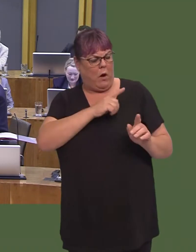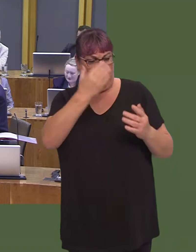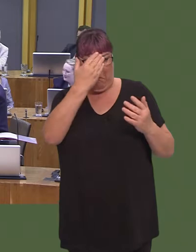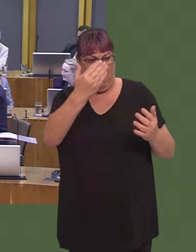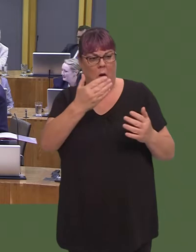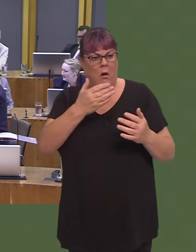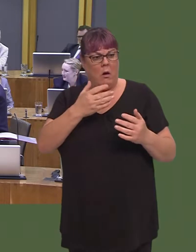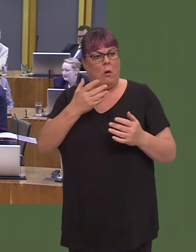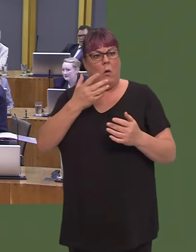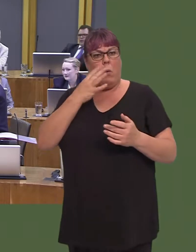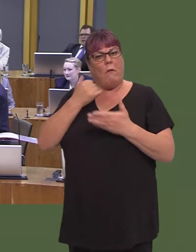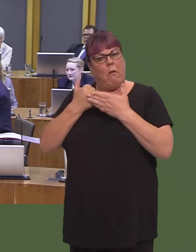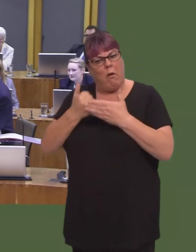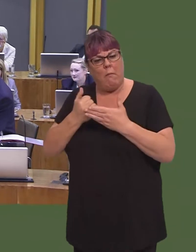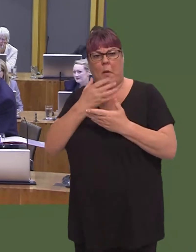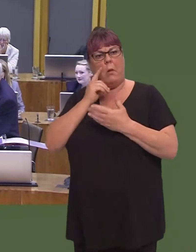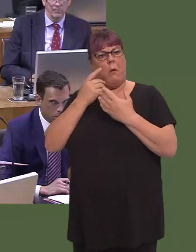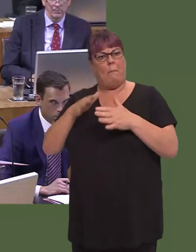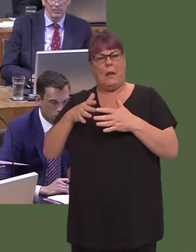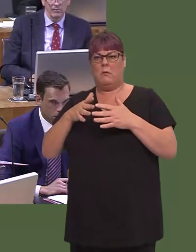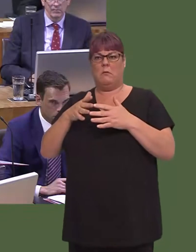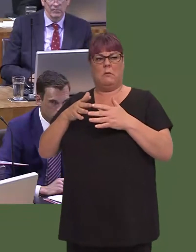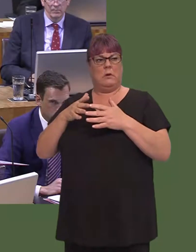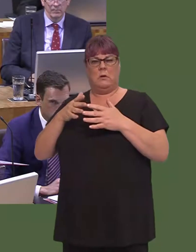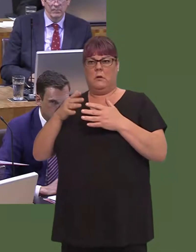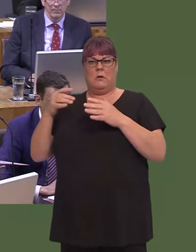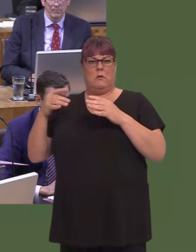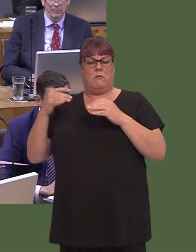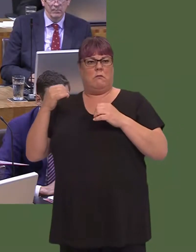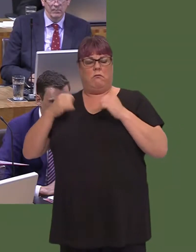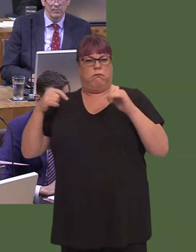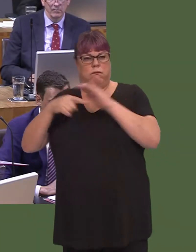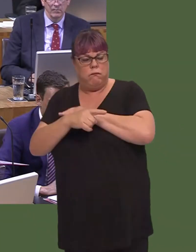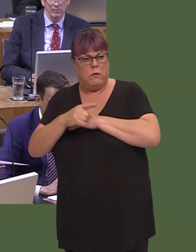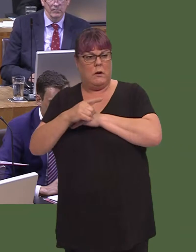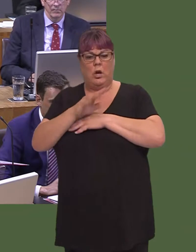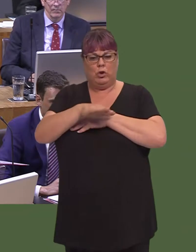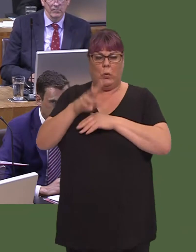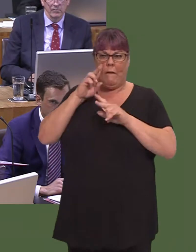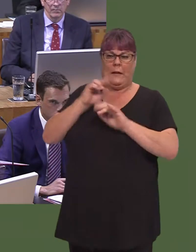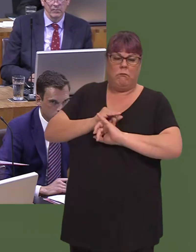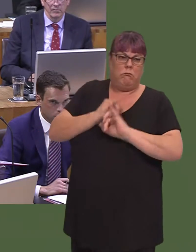I've said that I expect the board to put into place meaningful actions to deal with this.